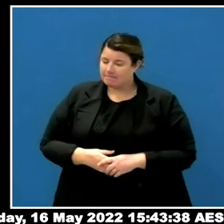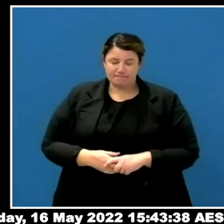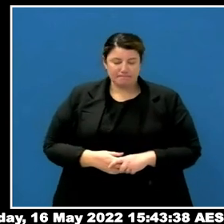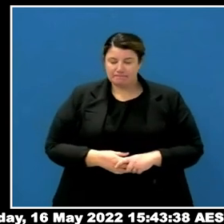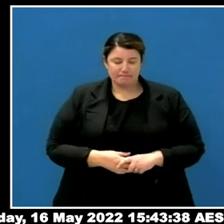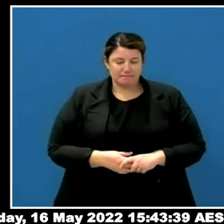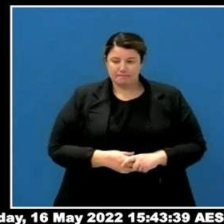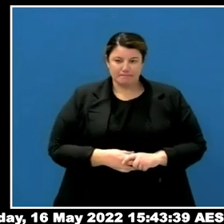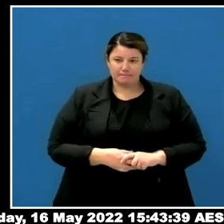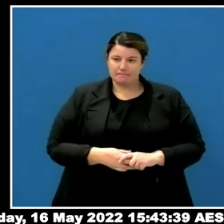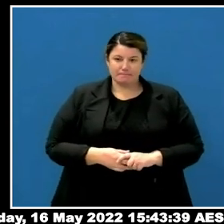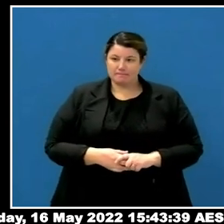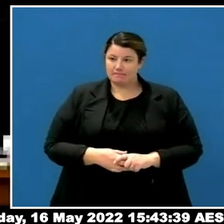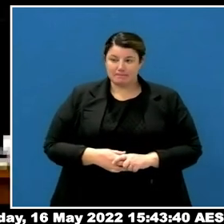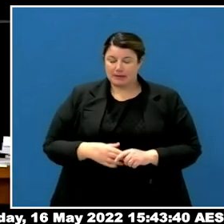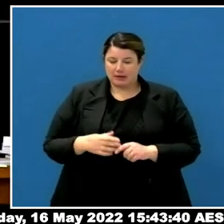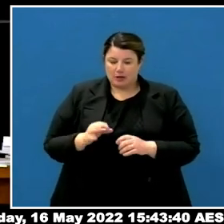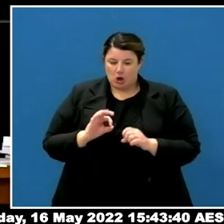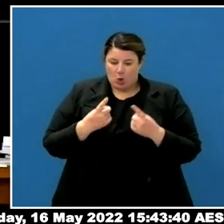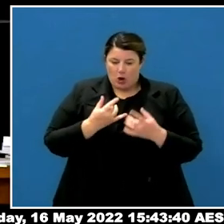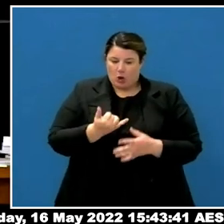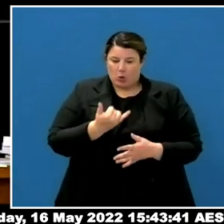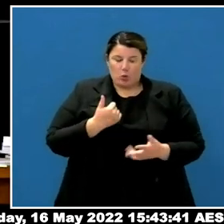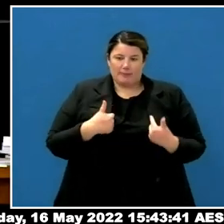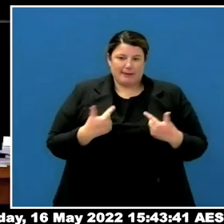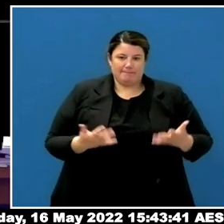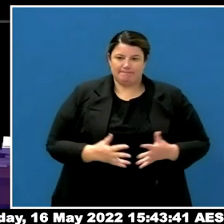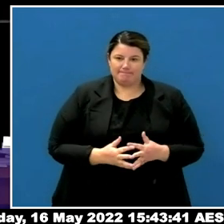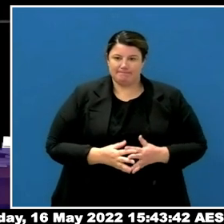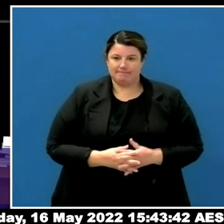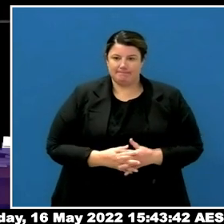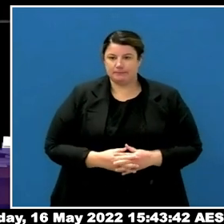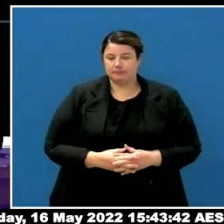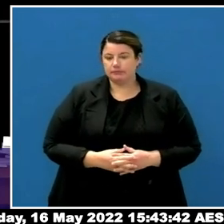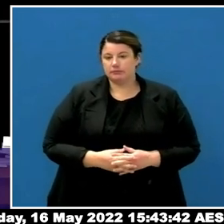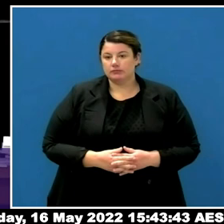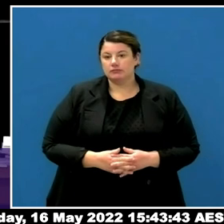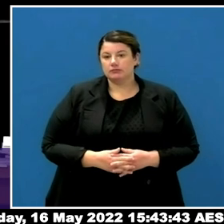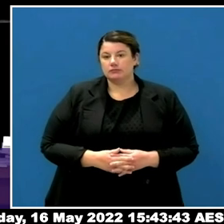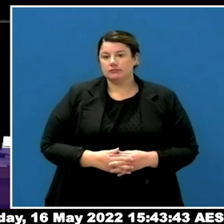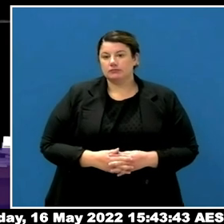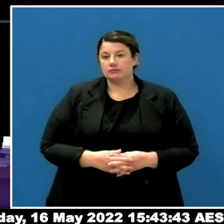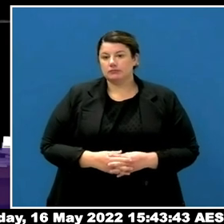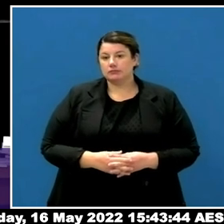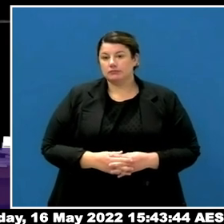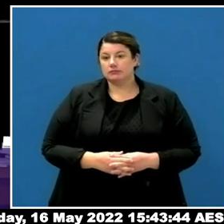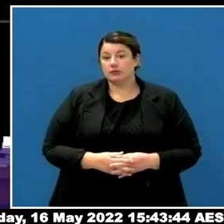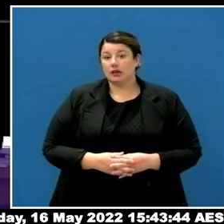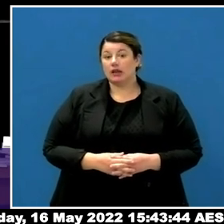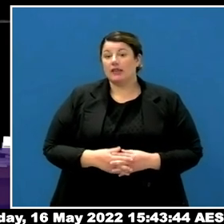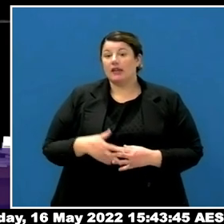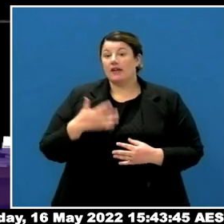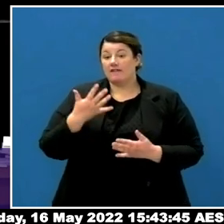Then you gave evidence - I think it was five months later in March 2019, he